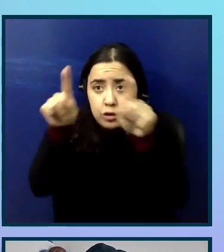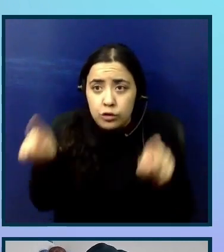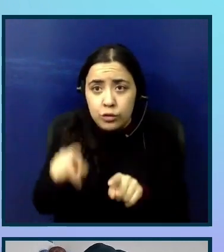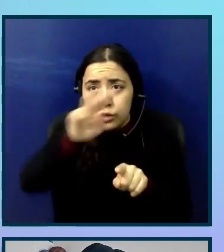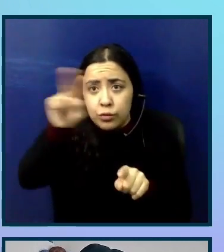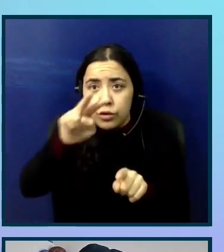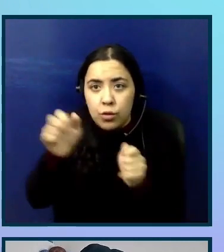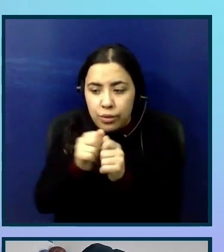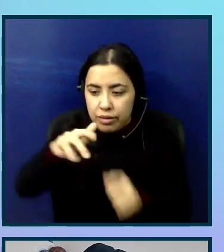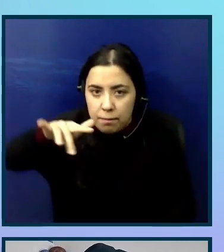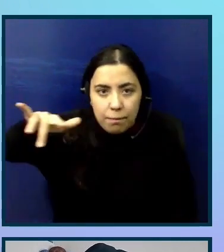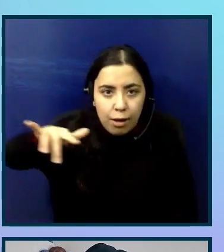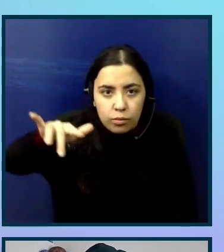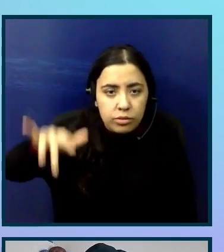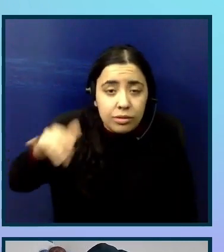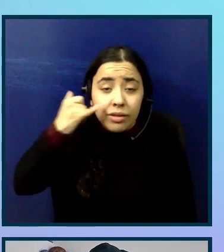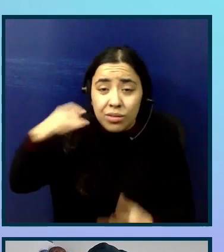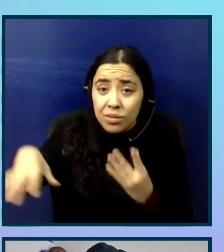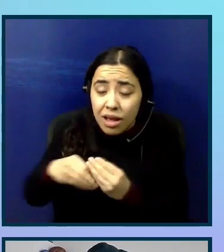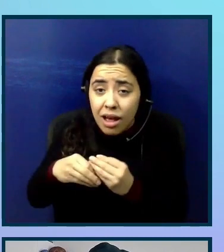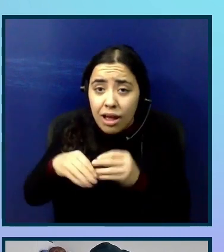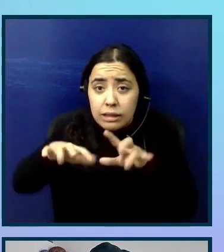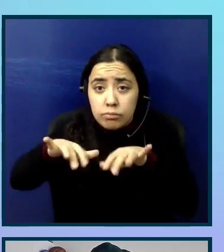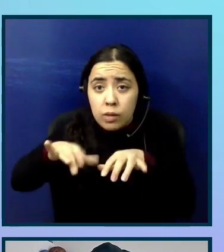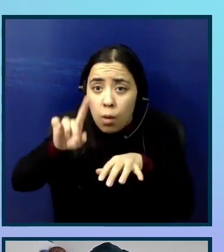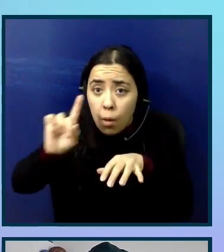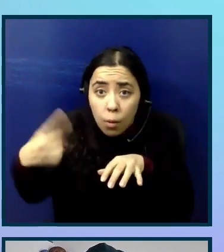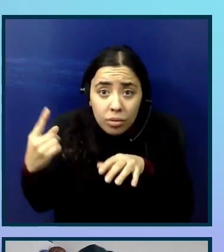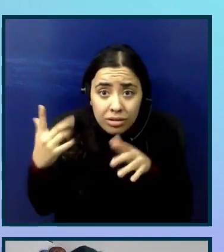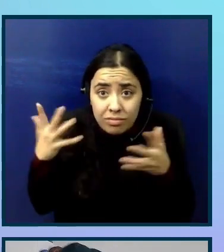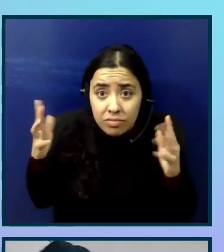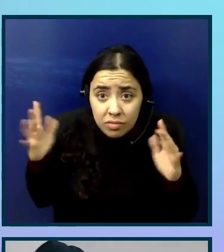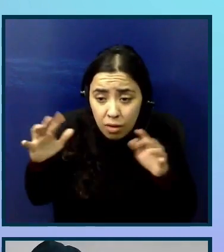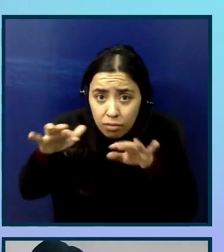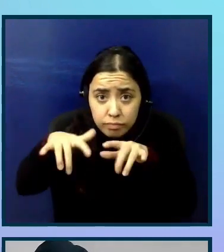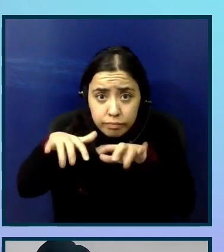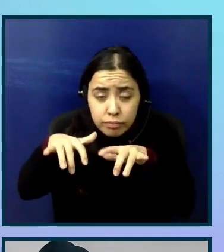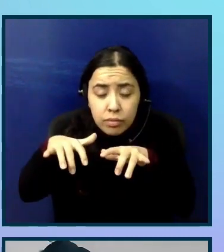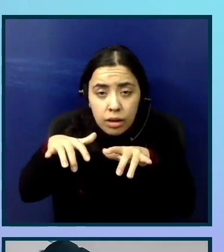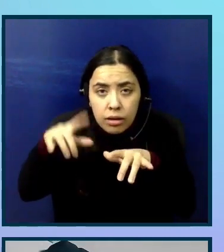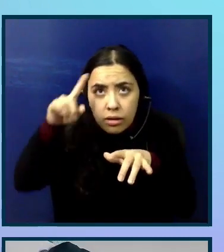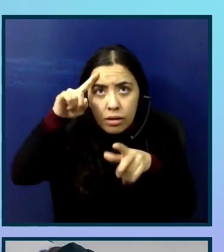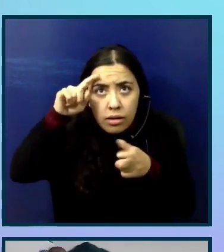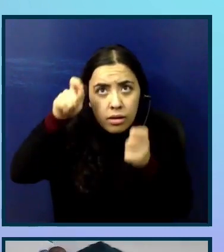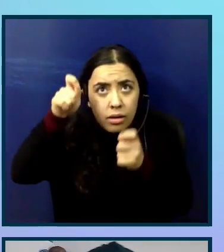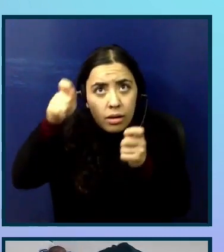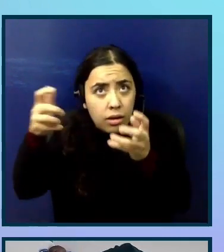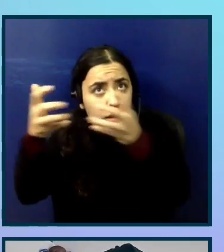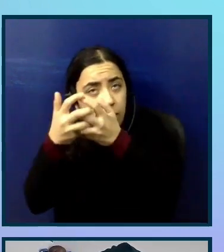Adding in keyboard only changes that mentality and it starts to kinda gear you towards using a screen reader, right?